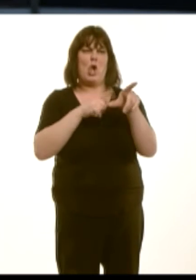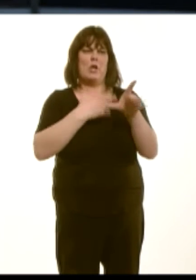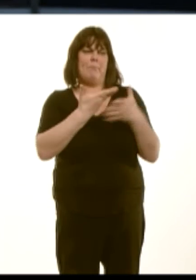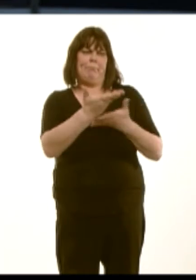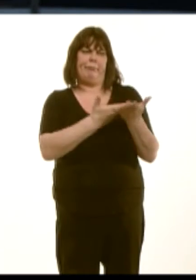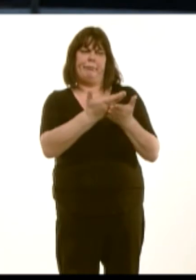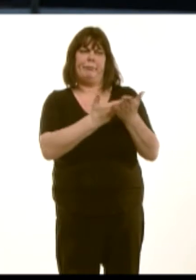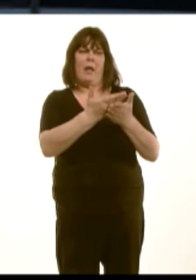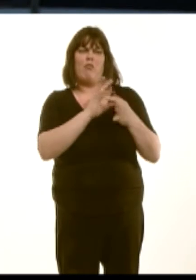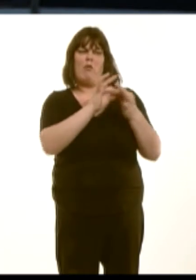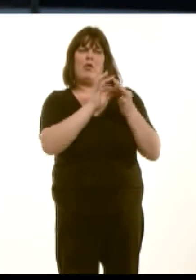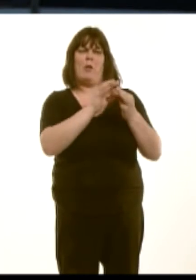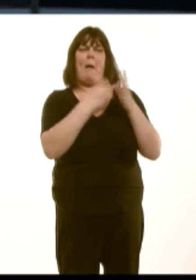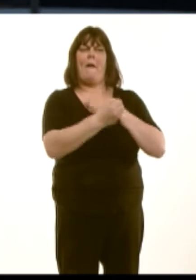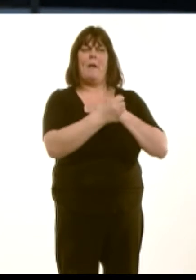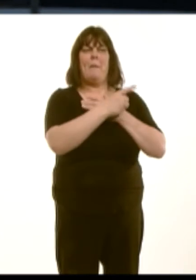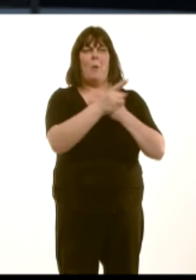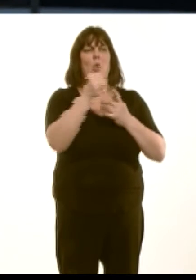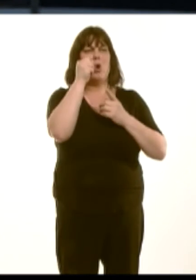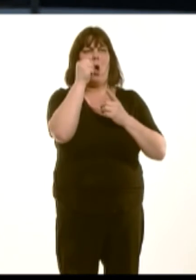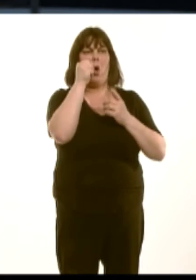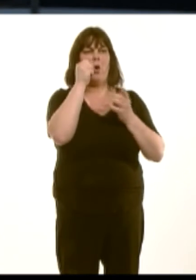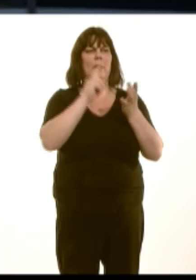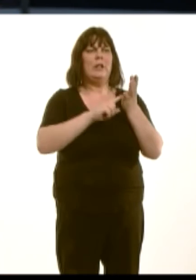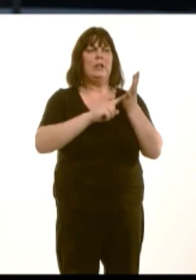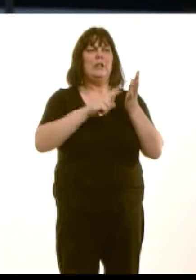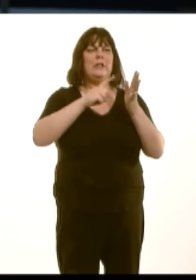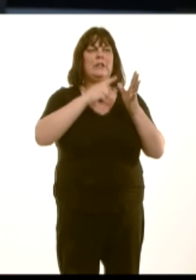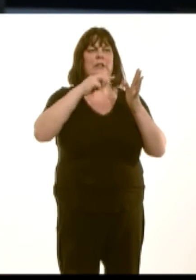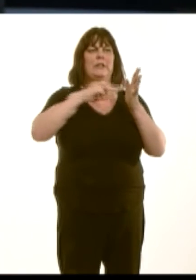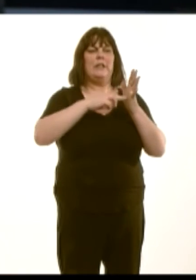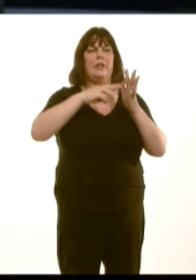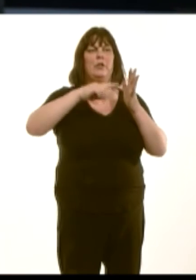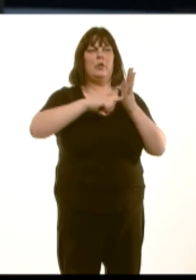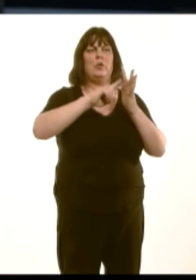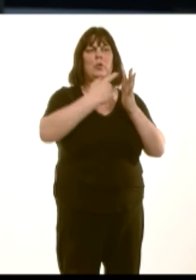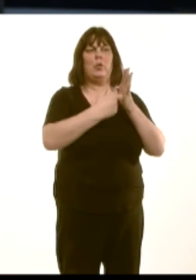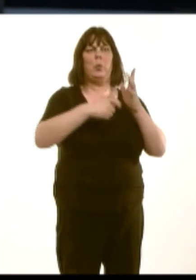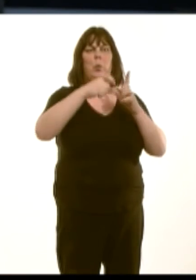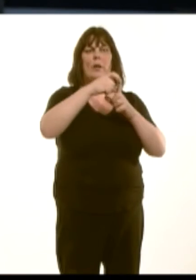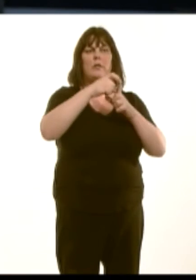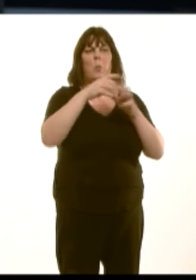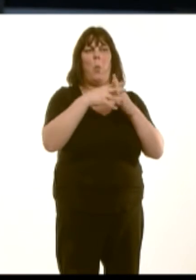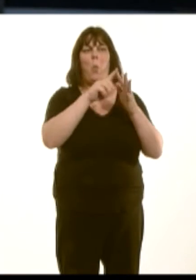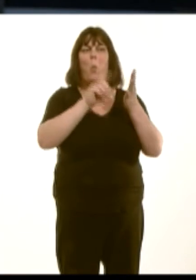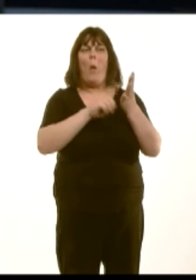Those relationships are, currently, under threat in the community of Llanwrtyd Wells and the surrounding area, with the announcement on Thursday that the general practitioners